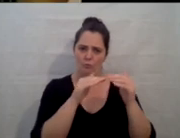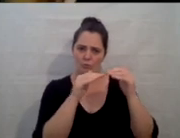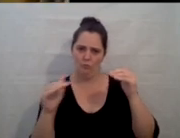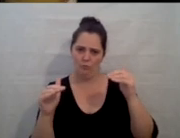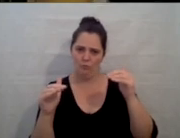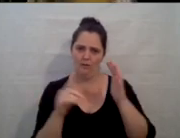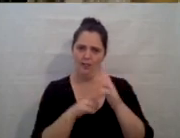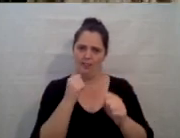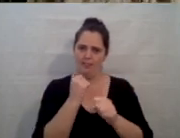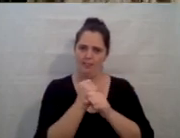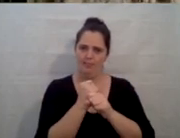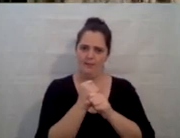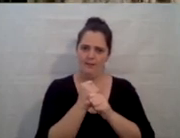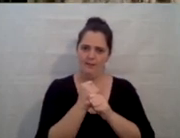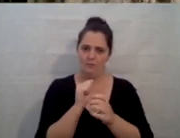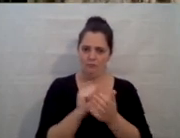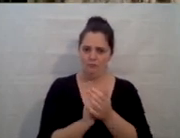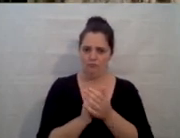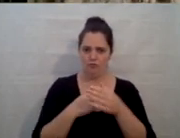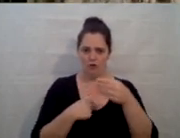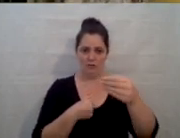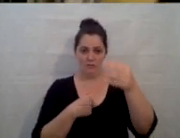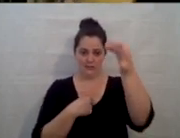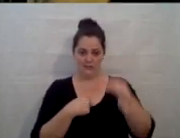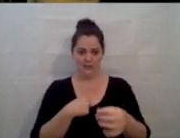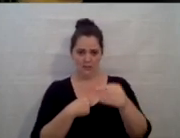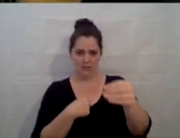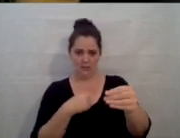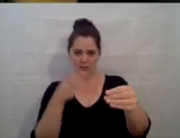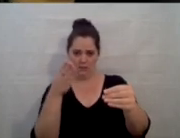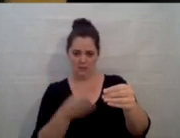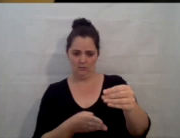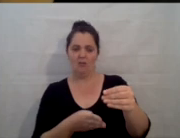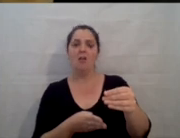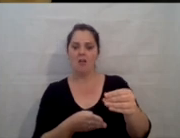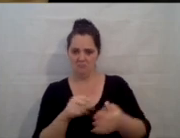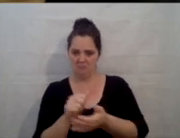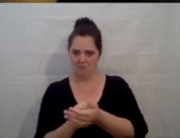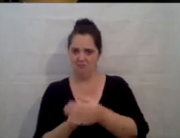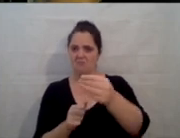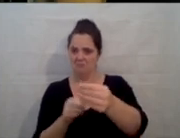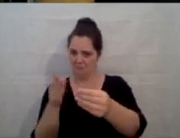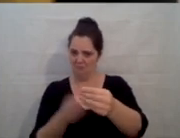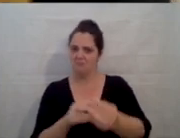and then check it in my drawing. I've got the angle like that, I'm sighting the angle like that – good, they match.